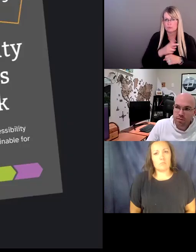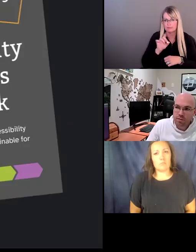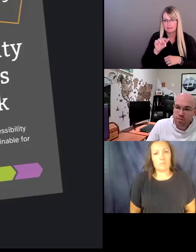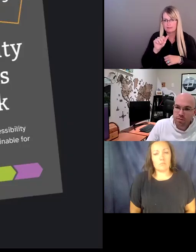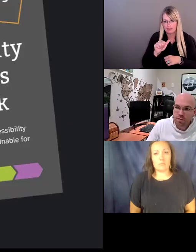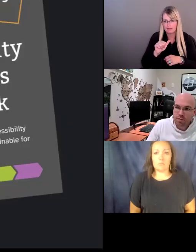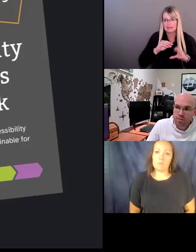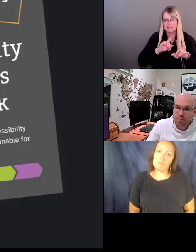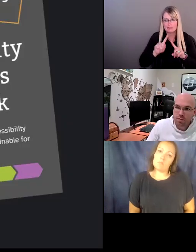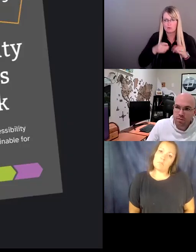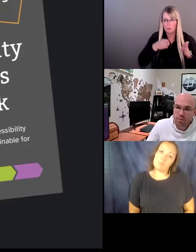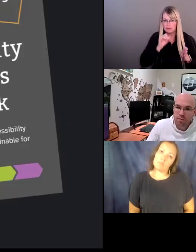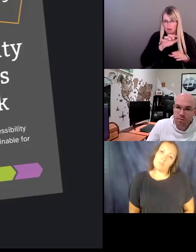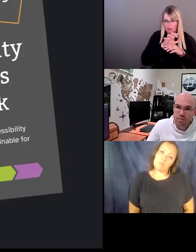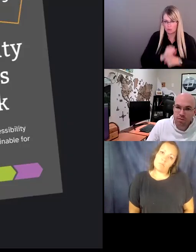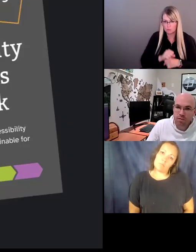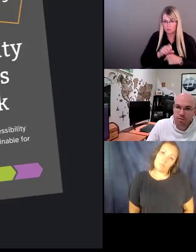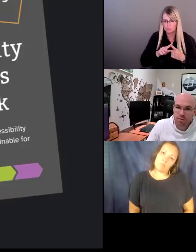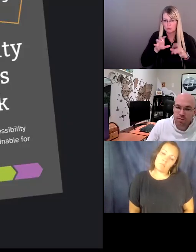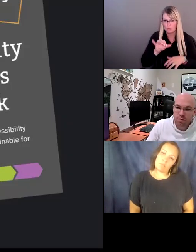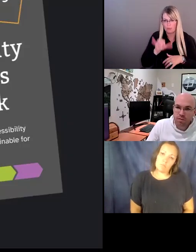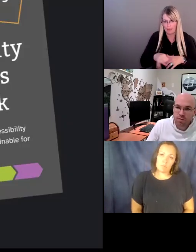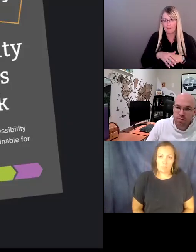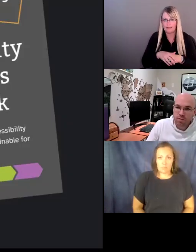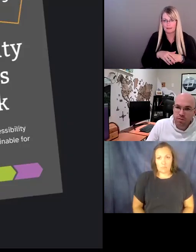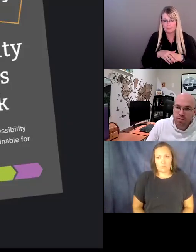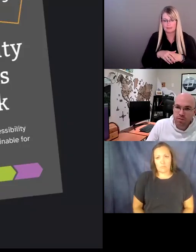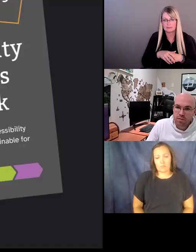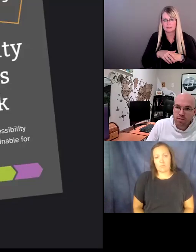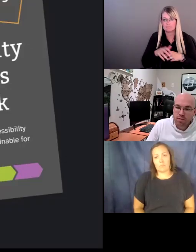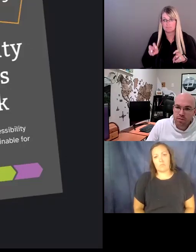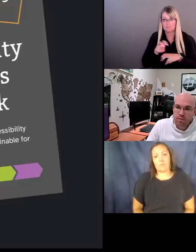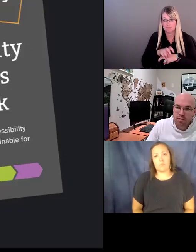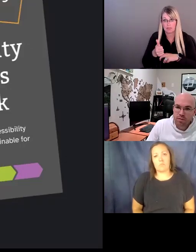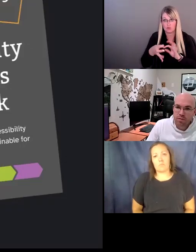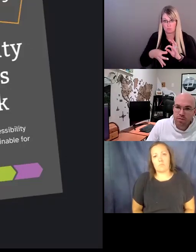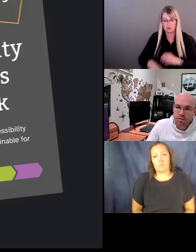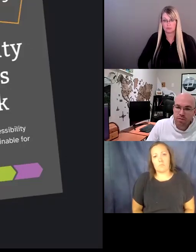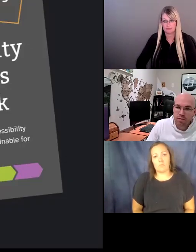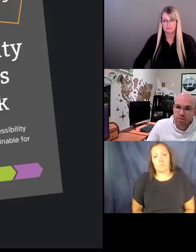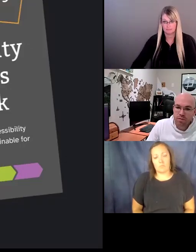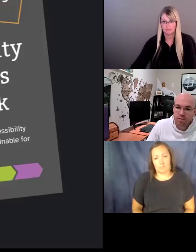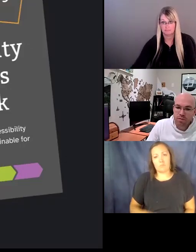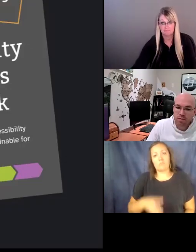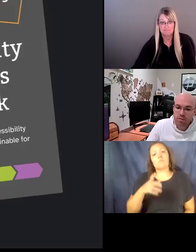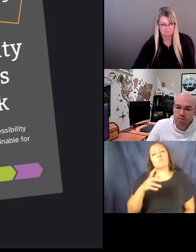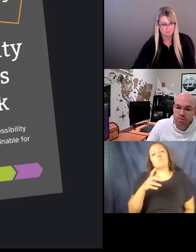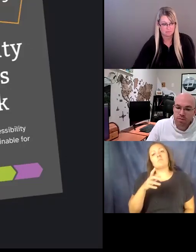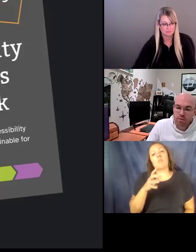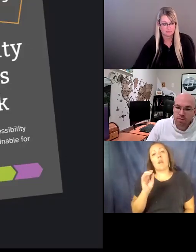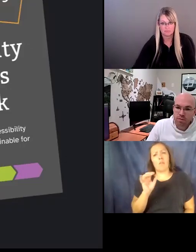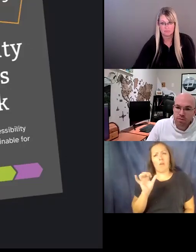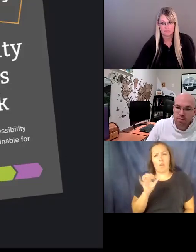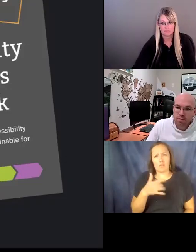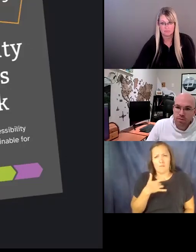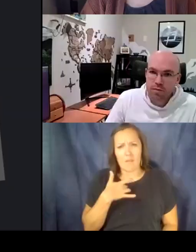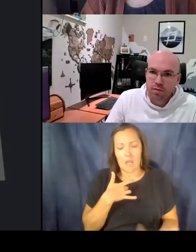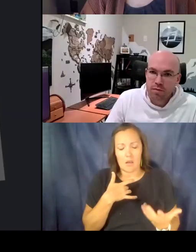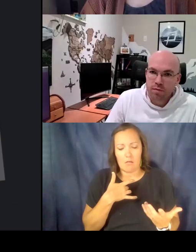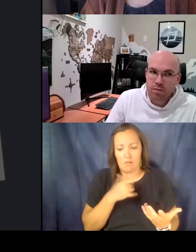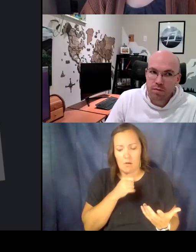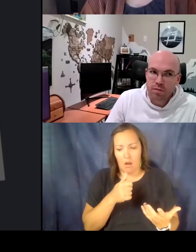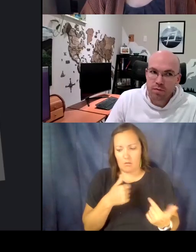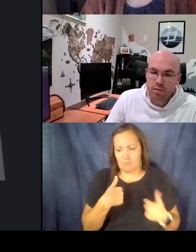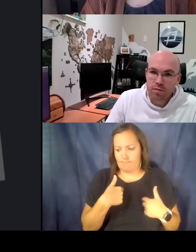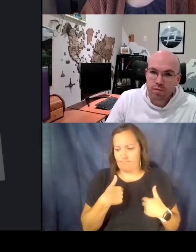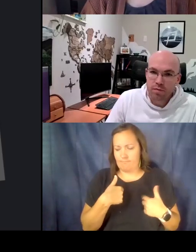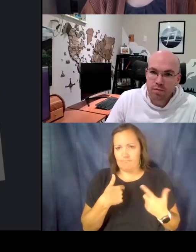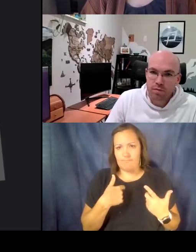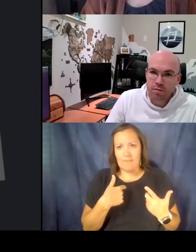that may be you aren't doing so, and also feeling not personally like it's a personal failure if you